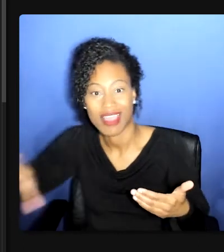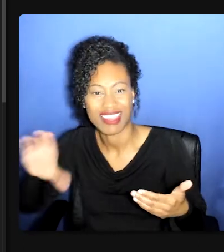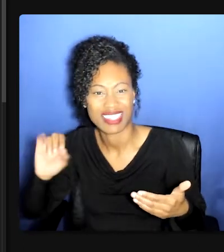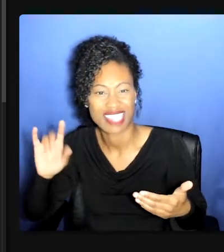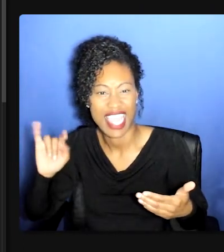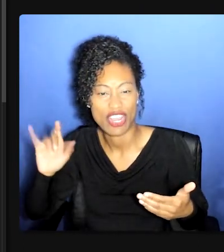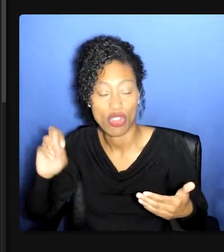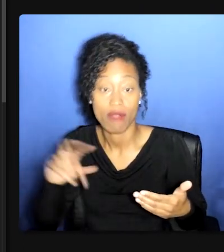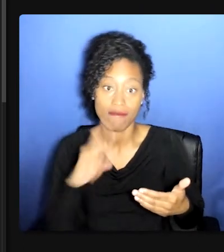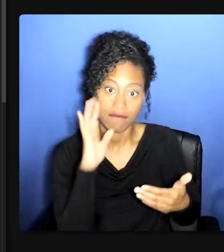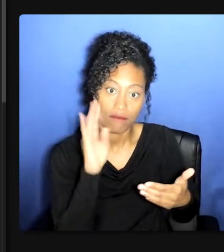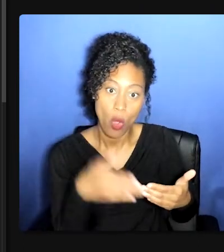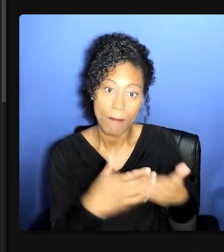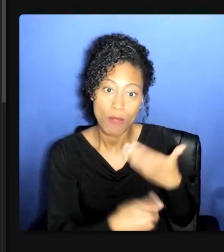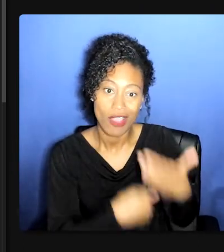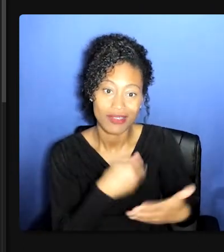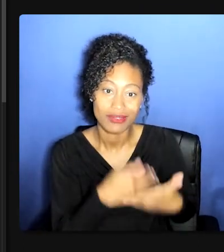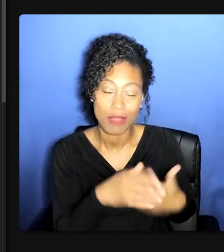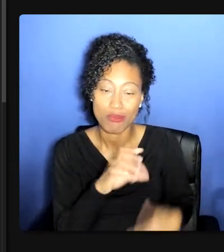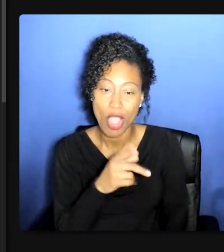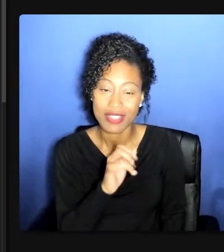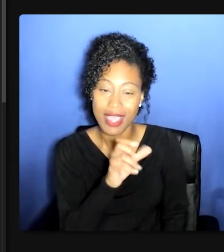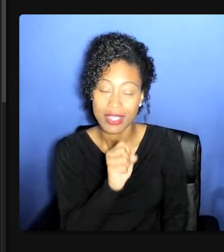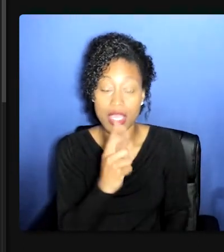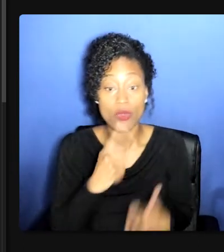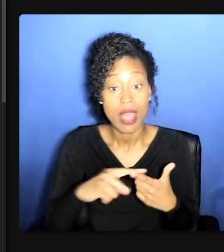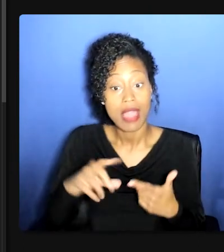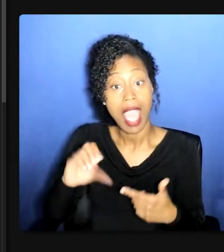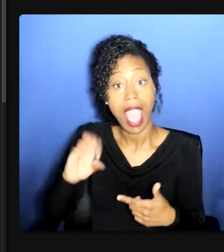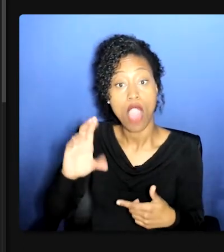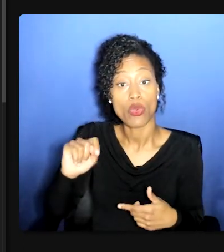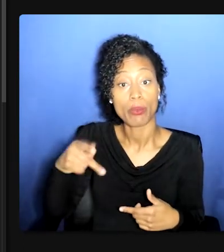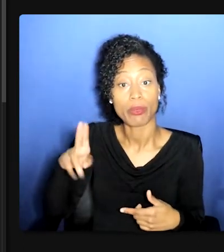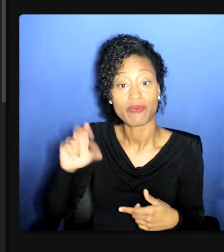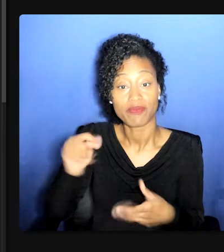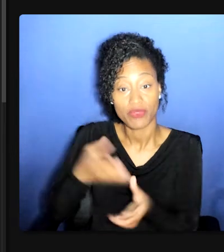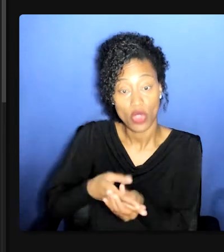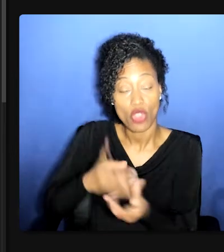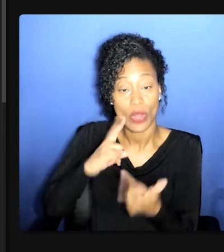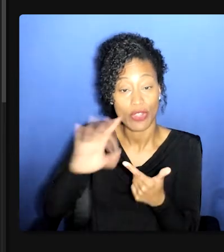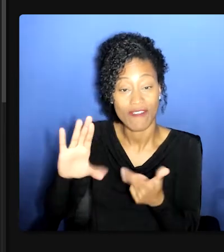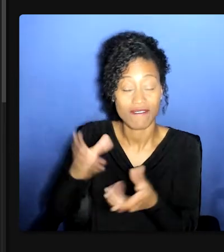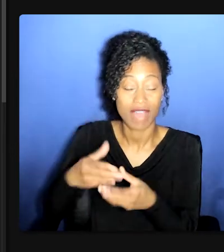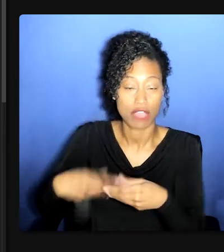and this is the output folder path where your output files will be generated.